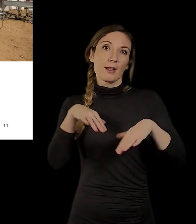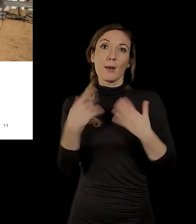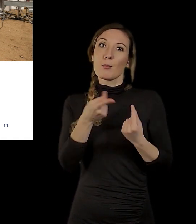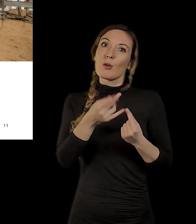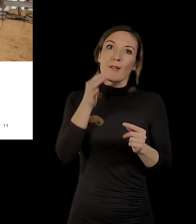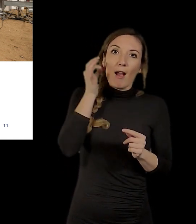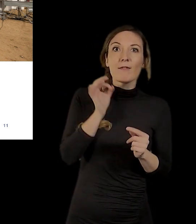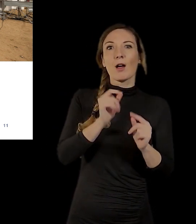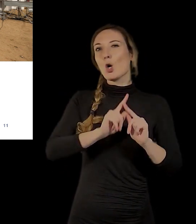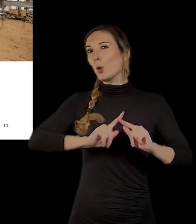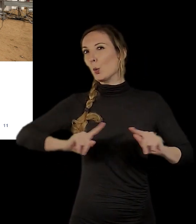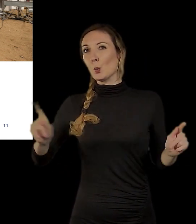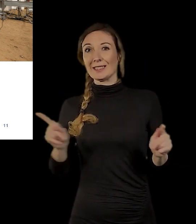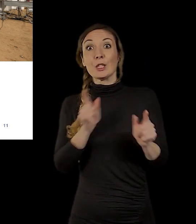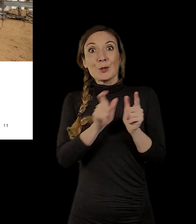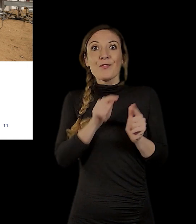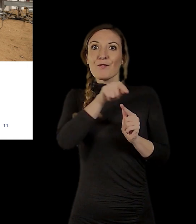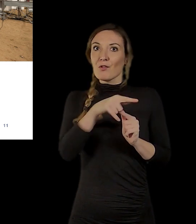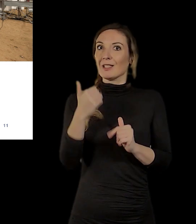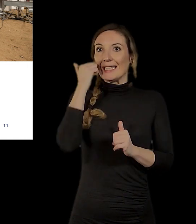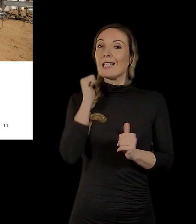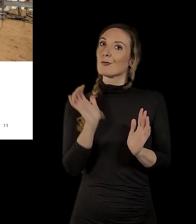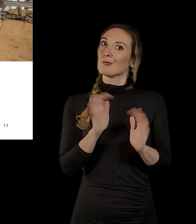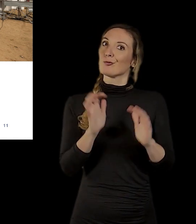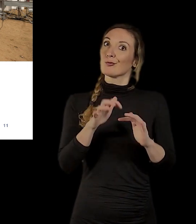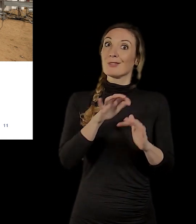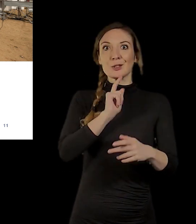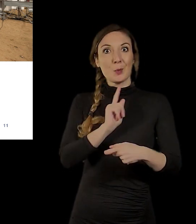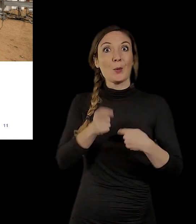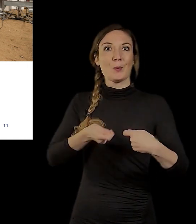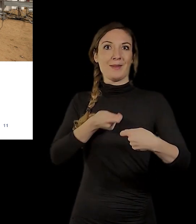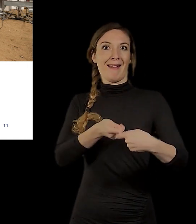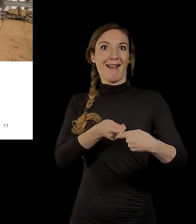And it didn't quite come across in the video, but for example, in our project there is a shipyard